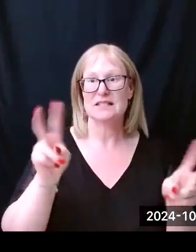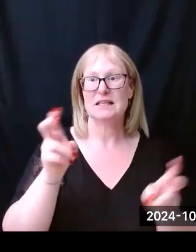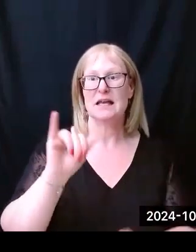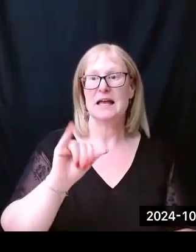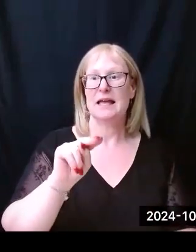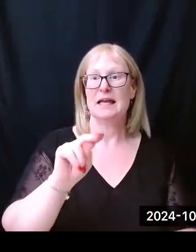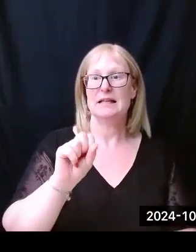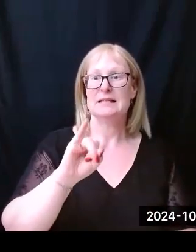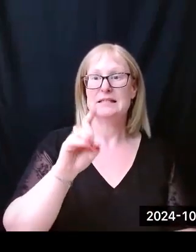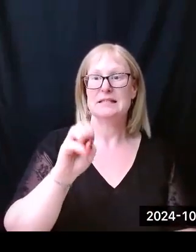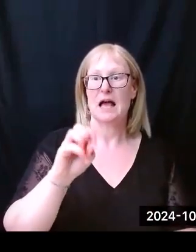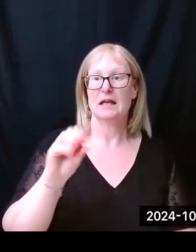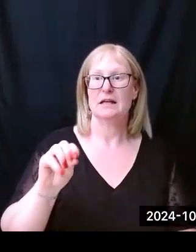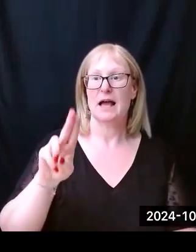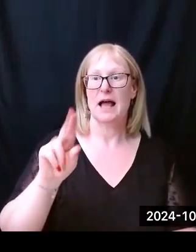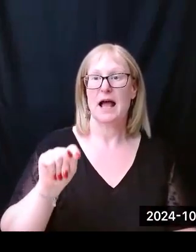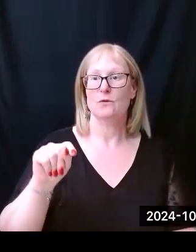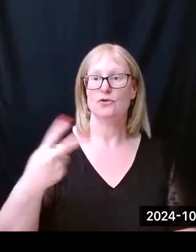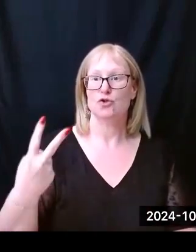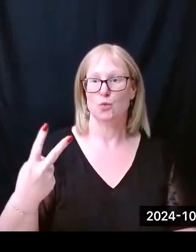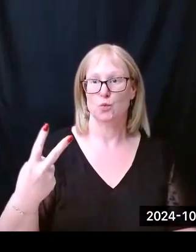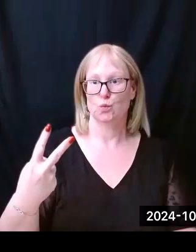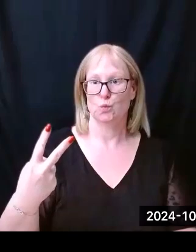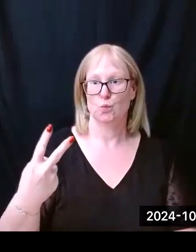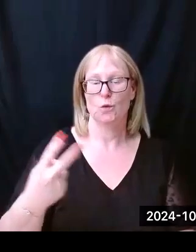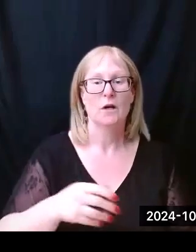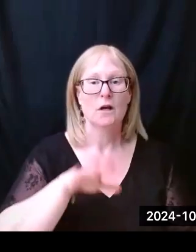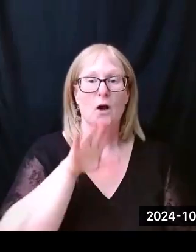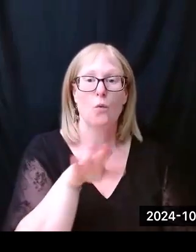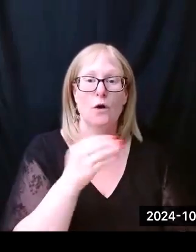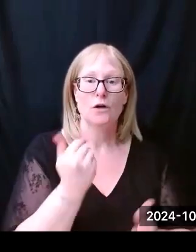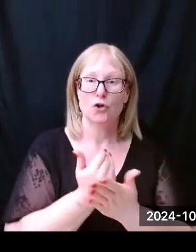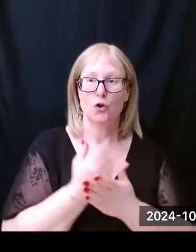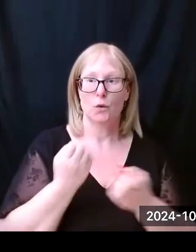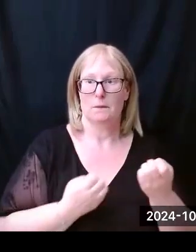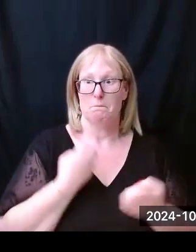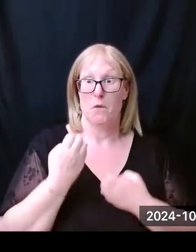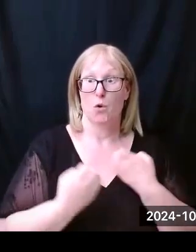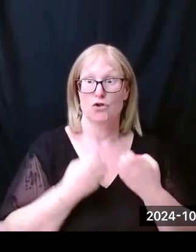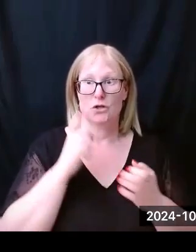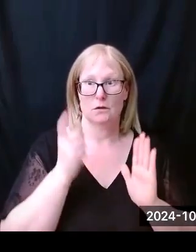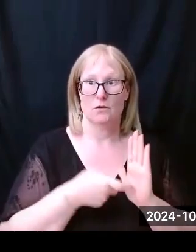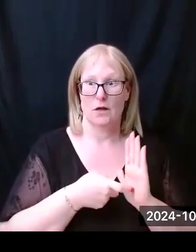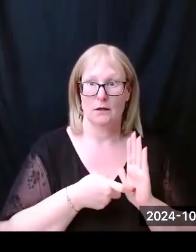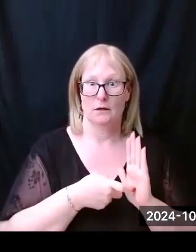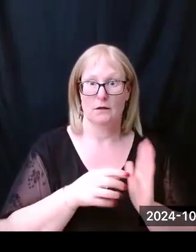A great way to think about what do new emotions look like, especially as we get to teens because we start